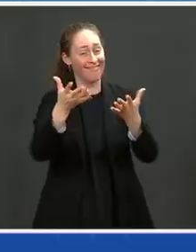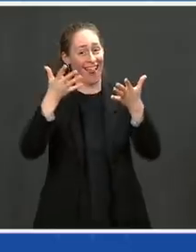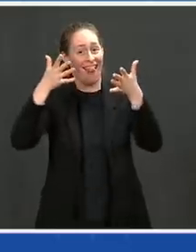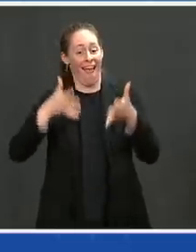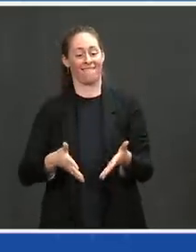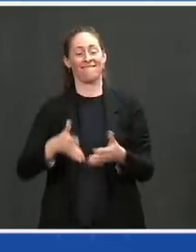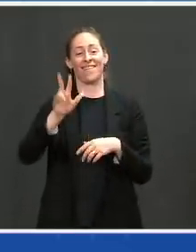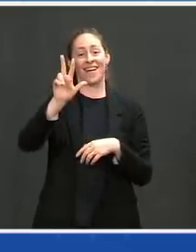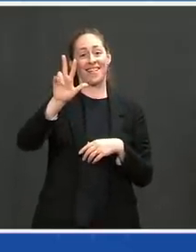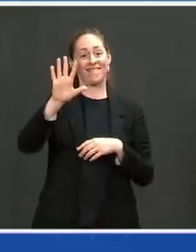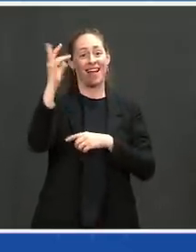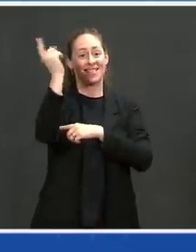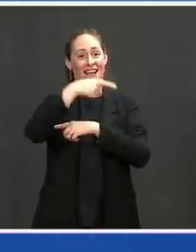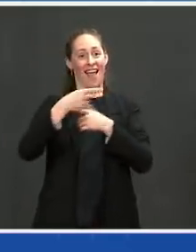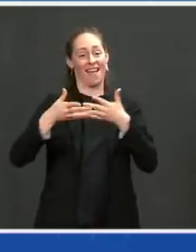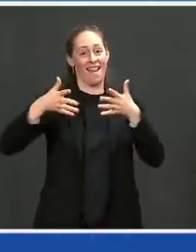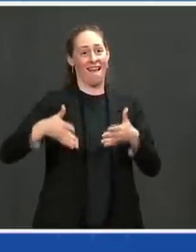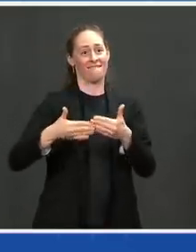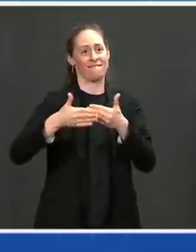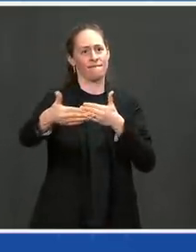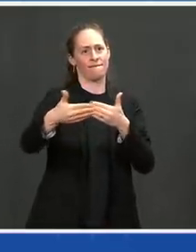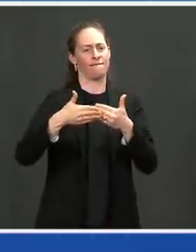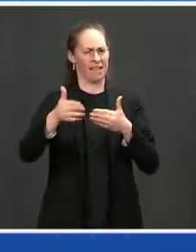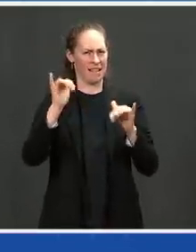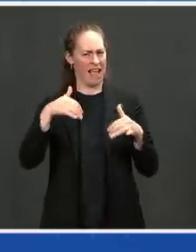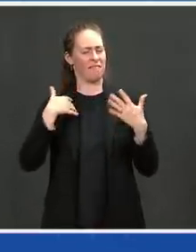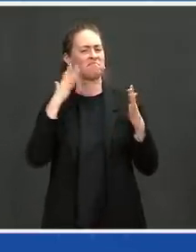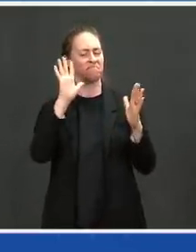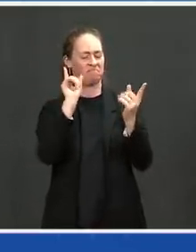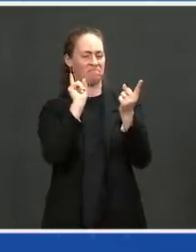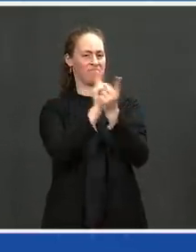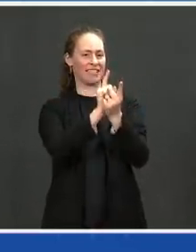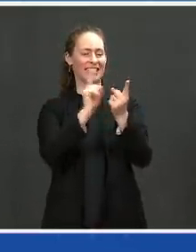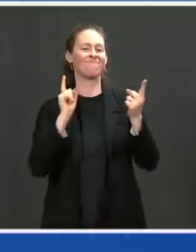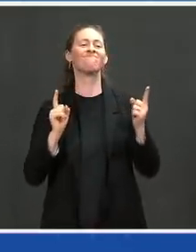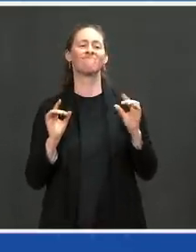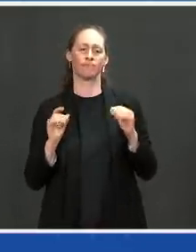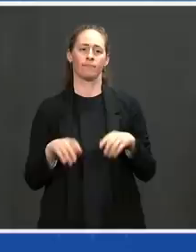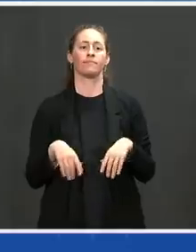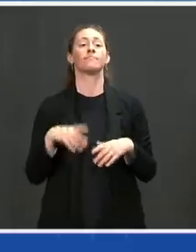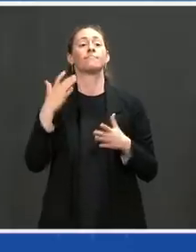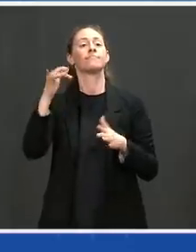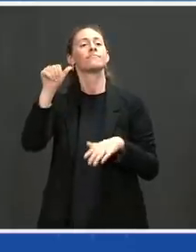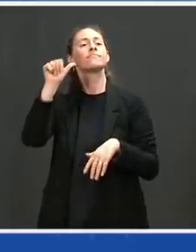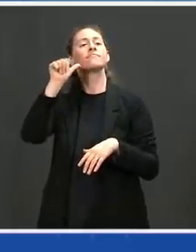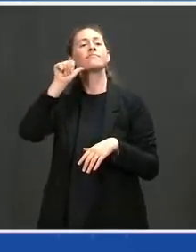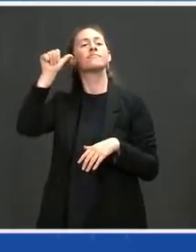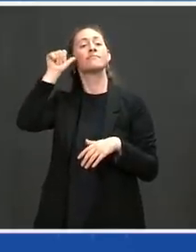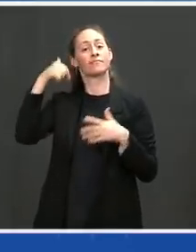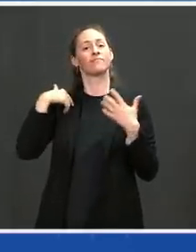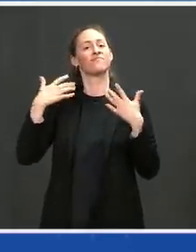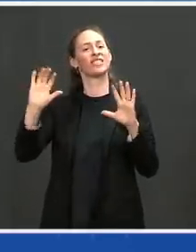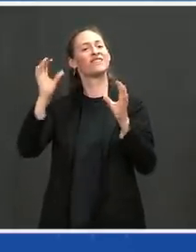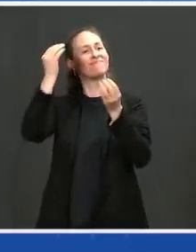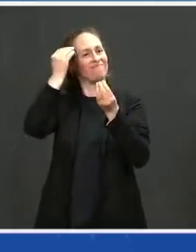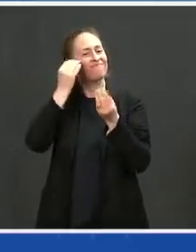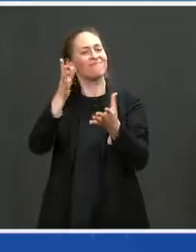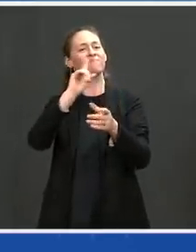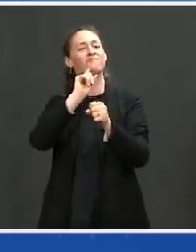As of yesterday, more than 100 million payments of $1,400